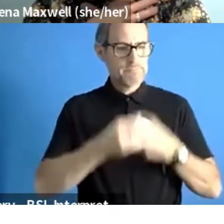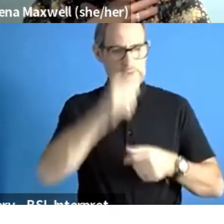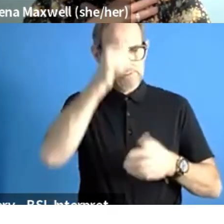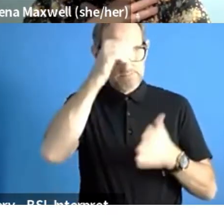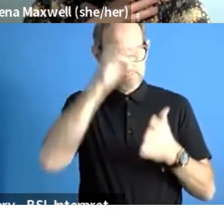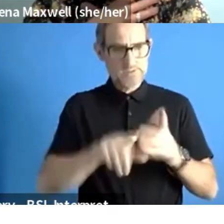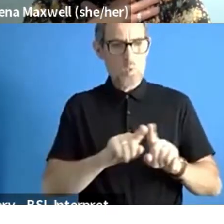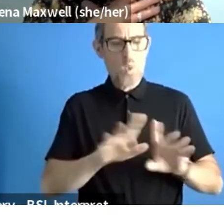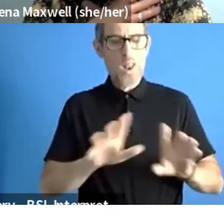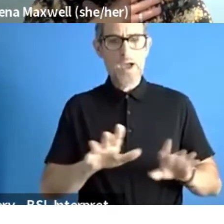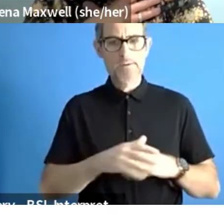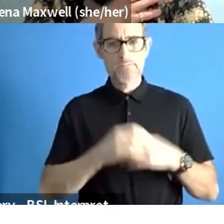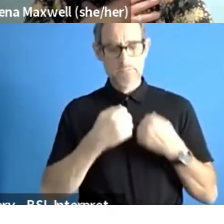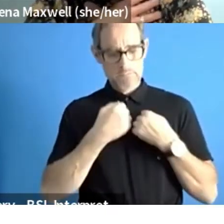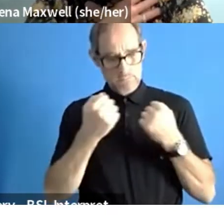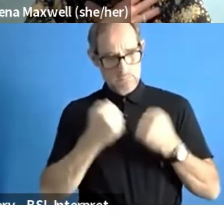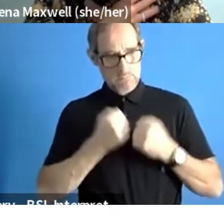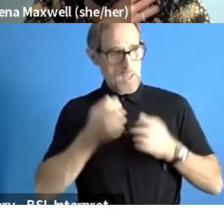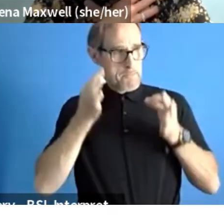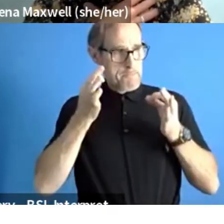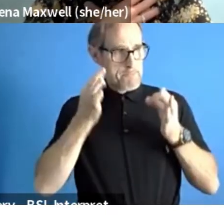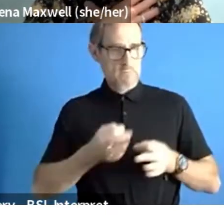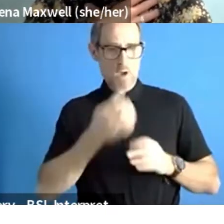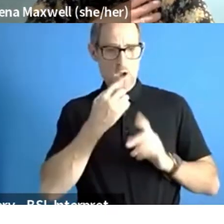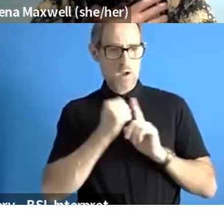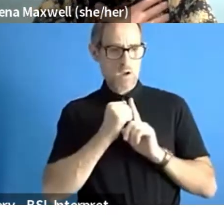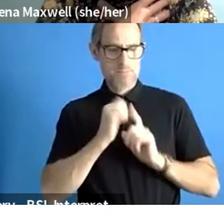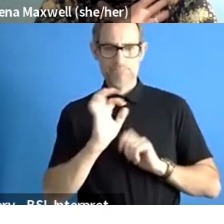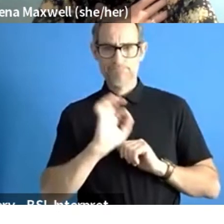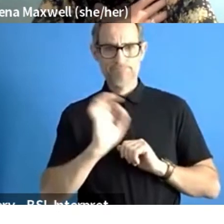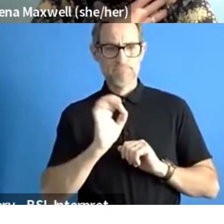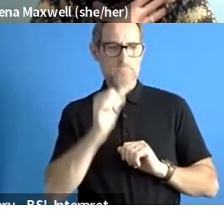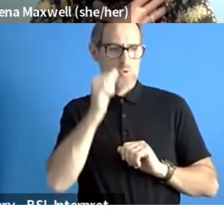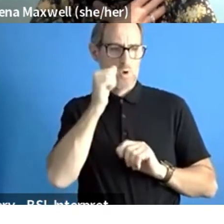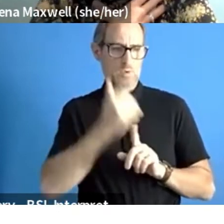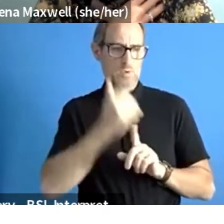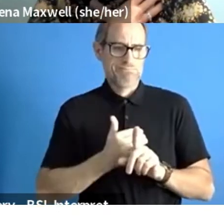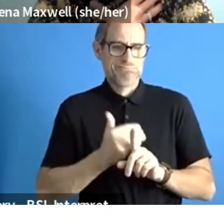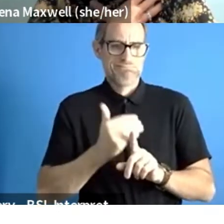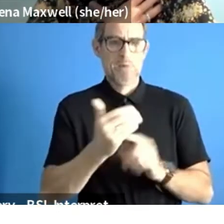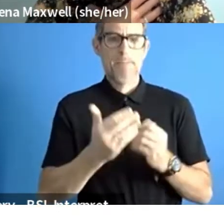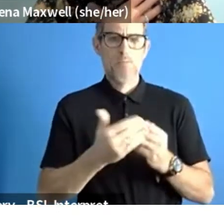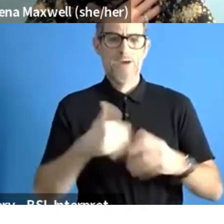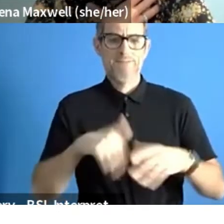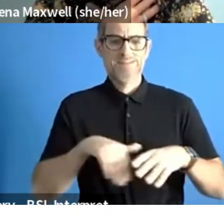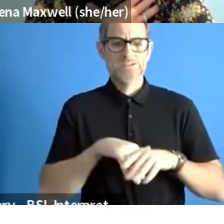perfect and we have a team of internal specialists that help make sure that